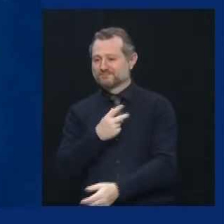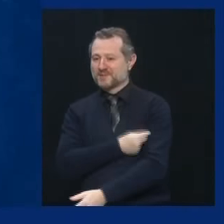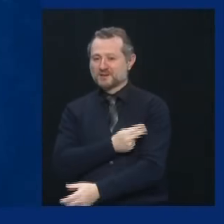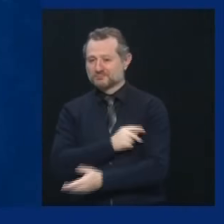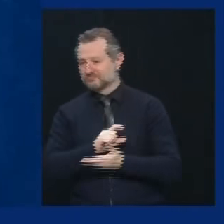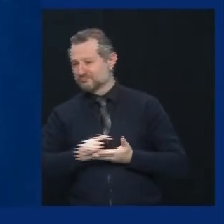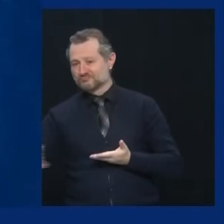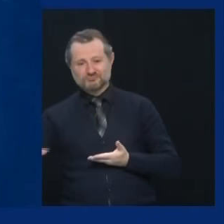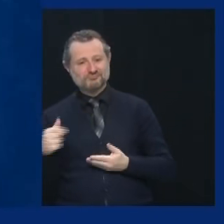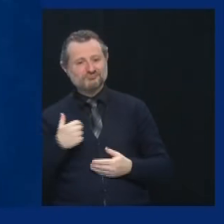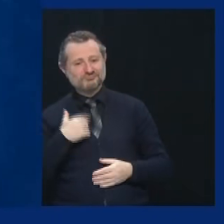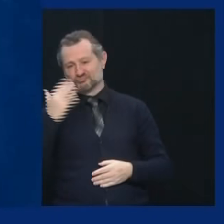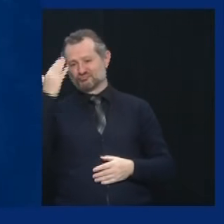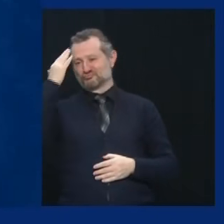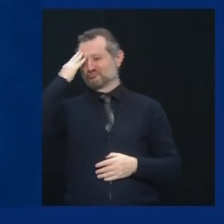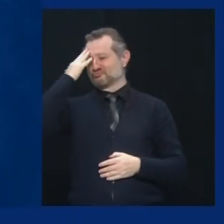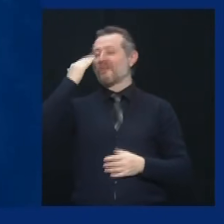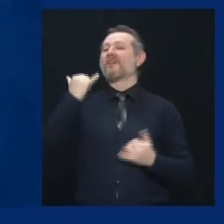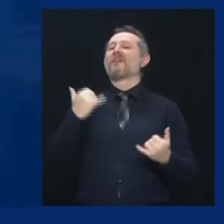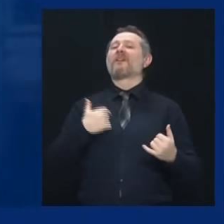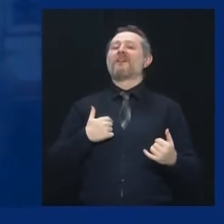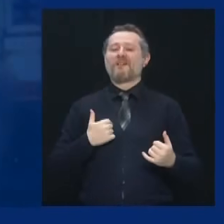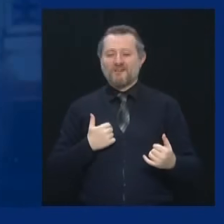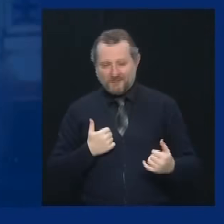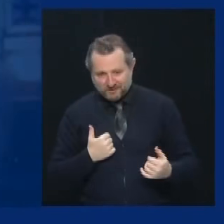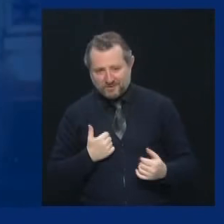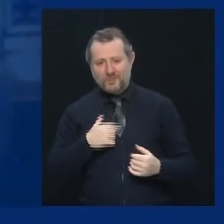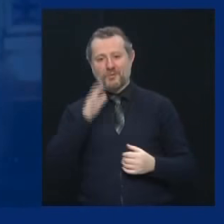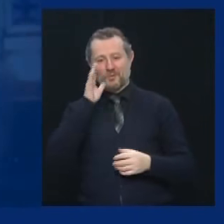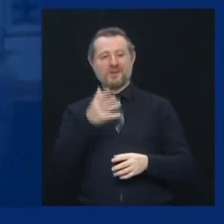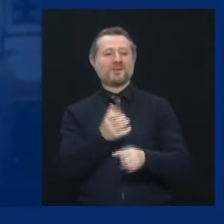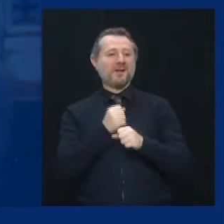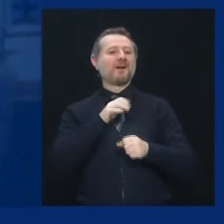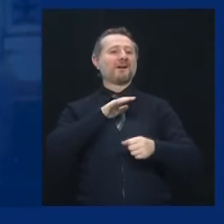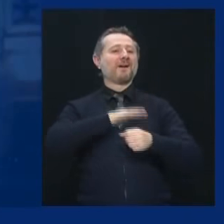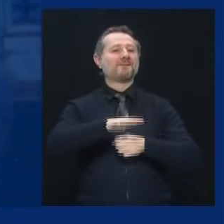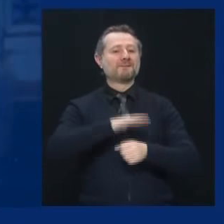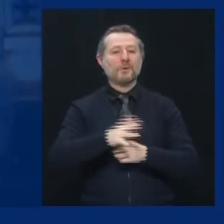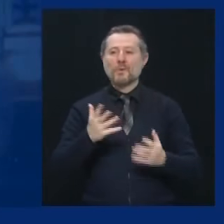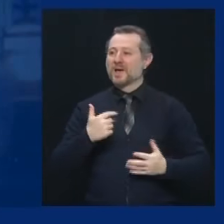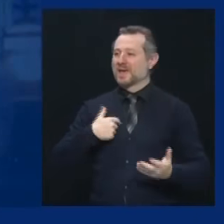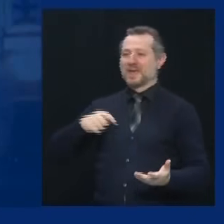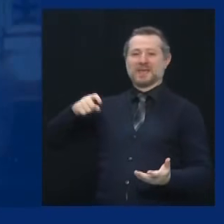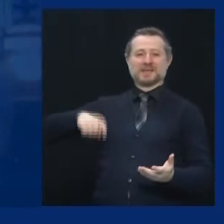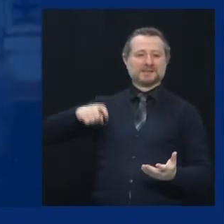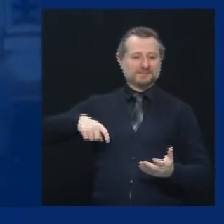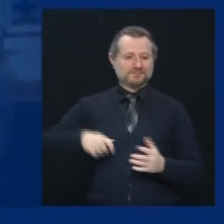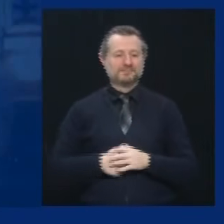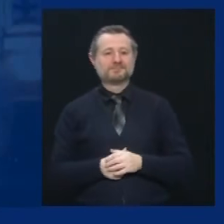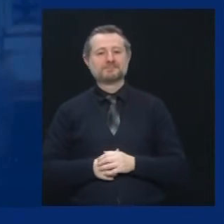HAVE BEEN ACCEPTED FOR THE